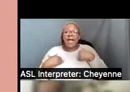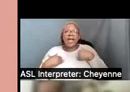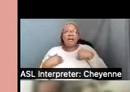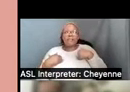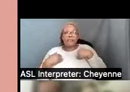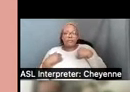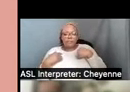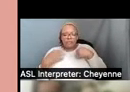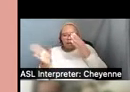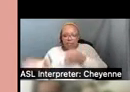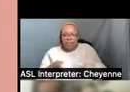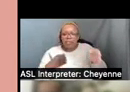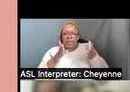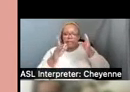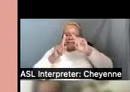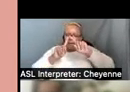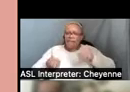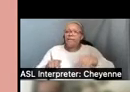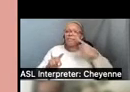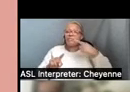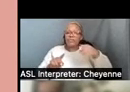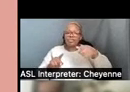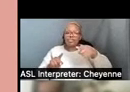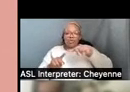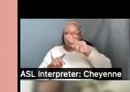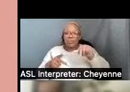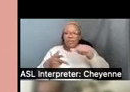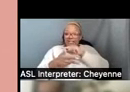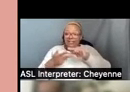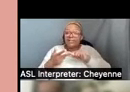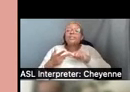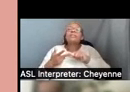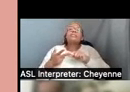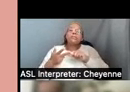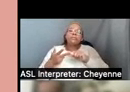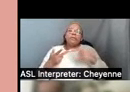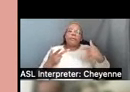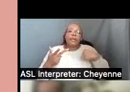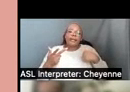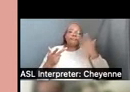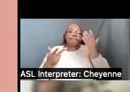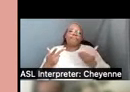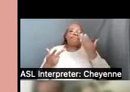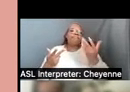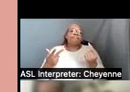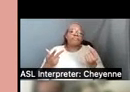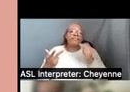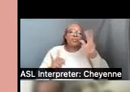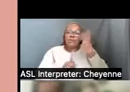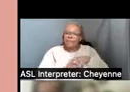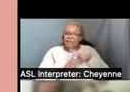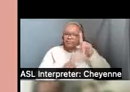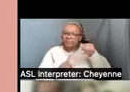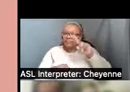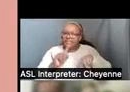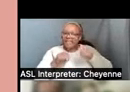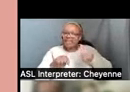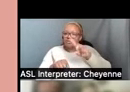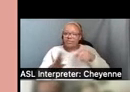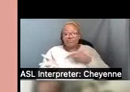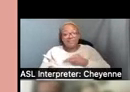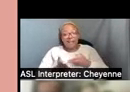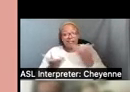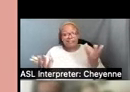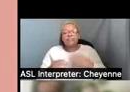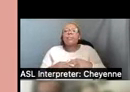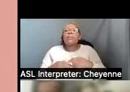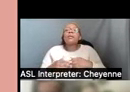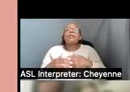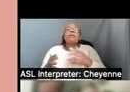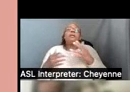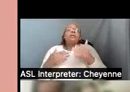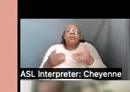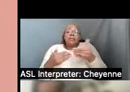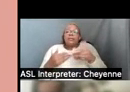If you don't have a well thought out answer to these supplemental questions, I would think about not